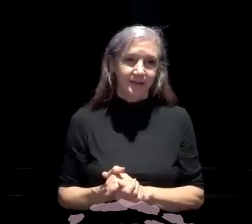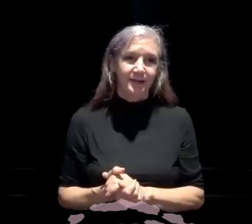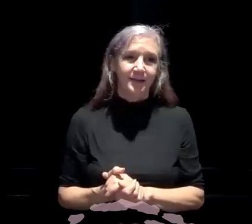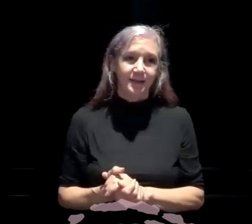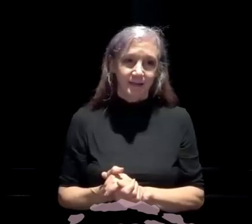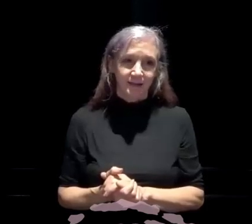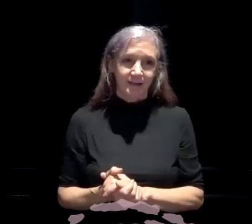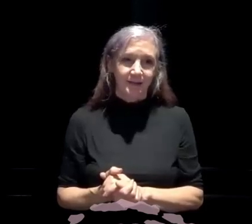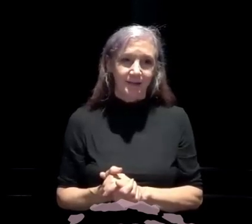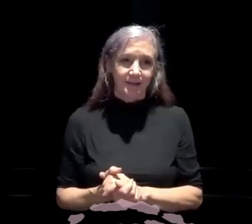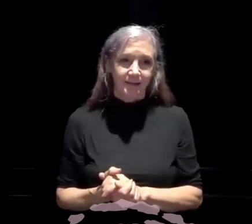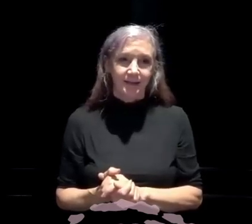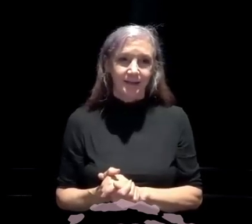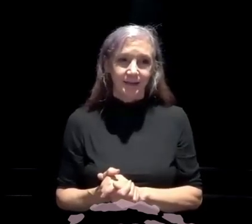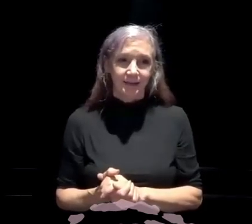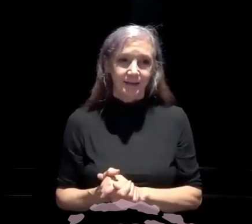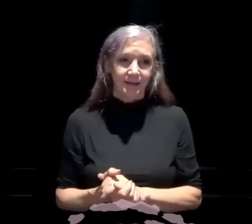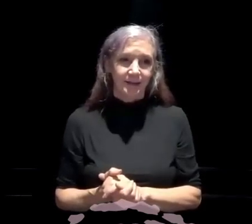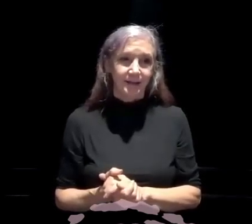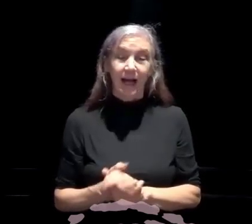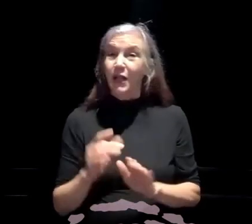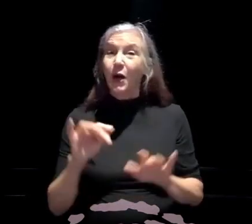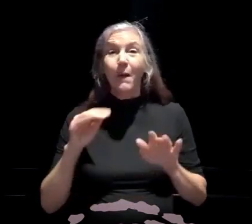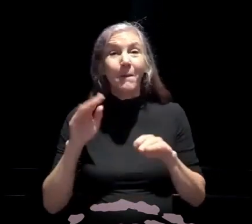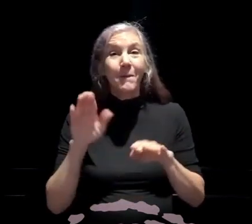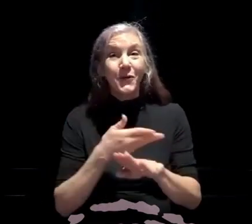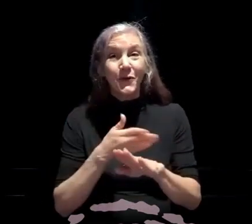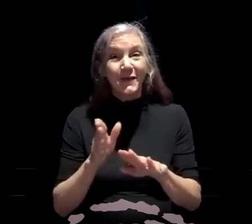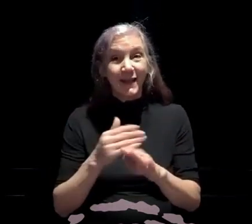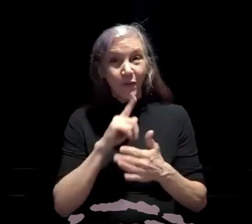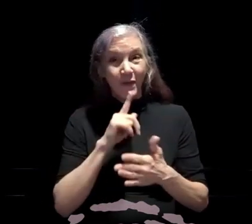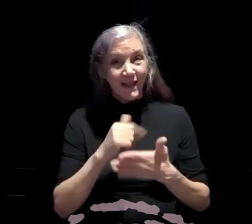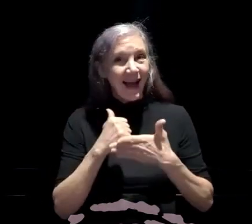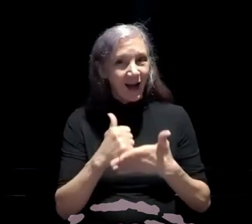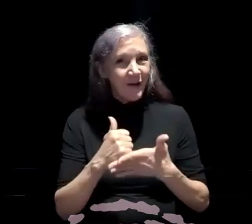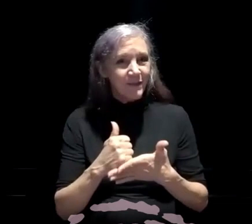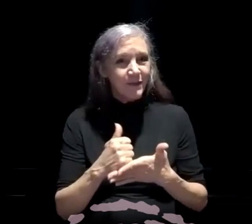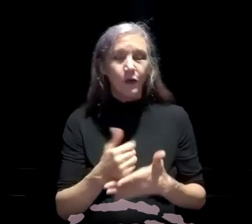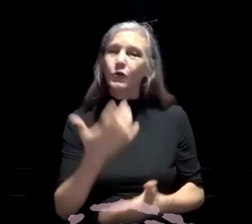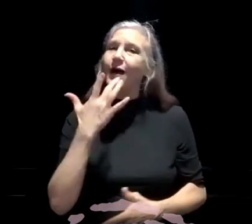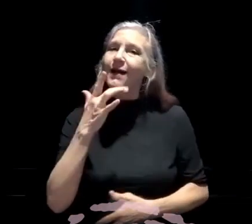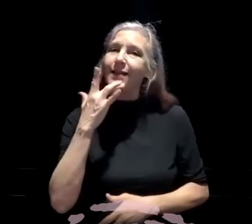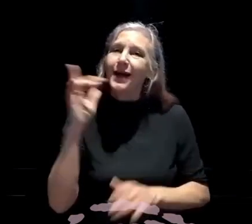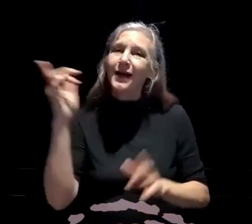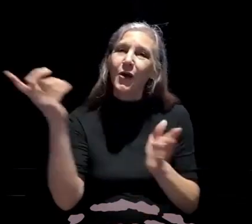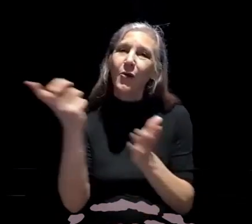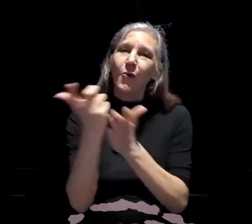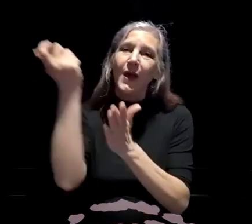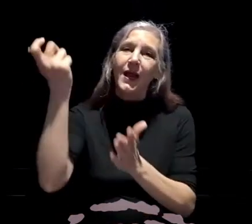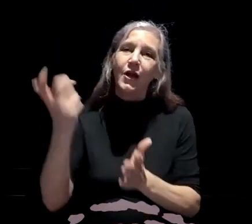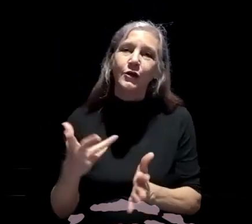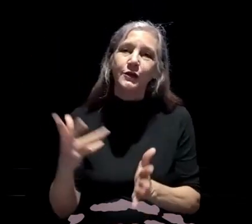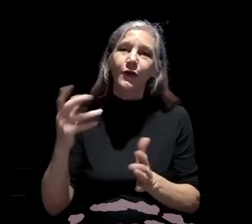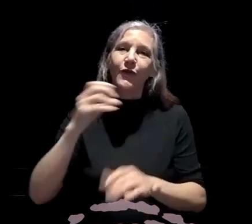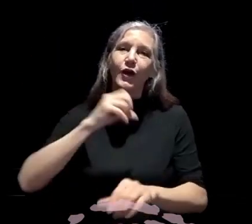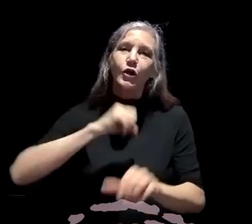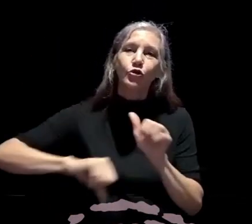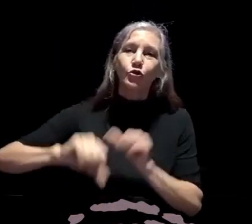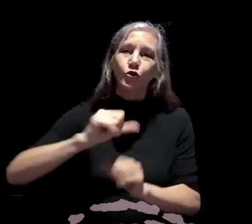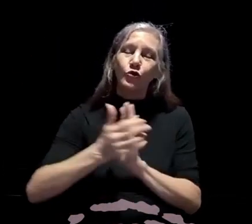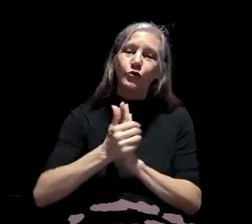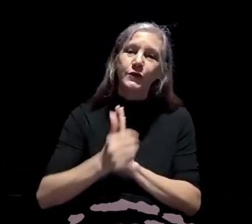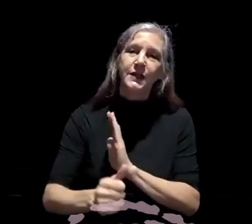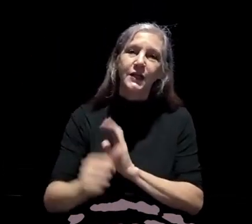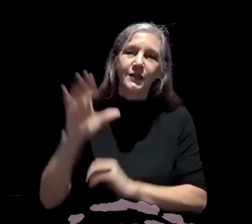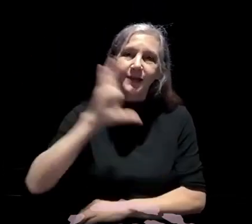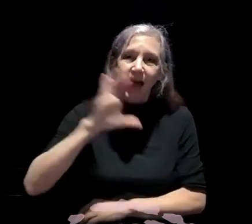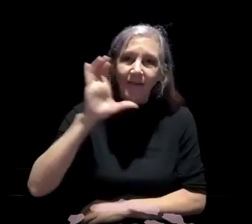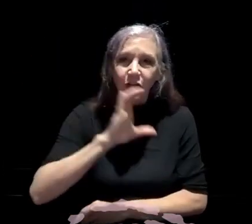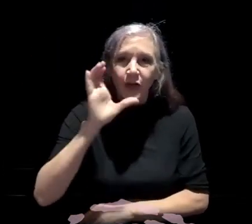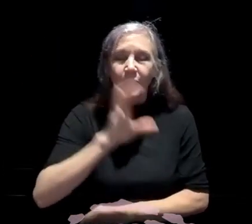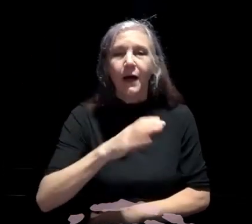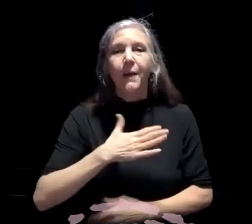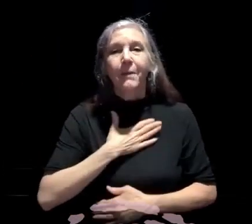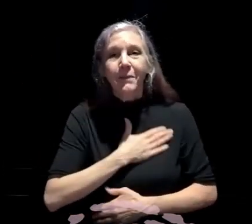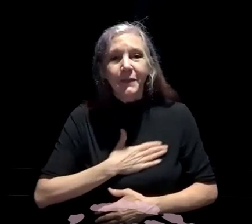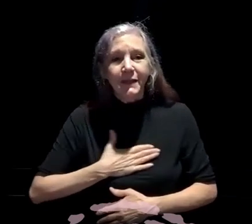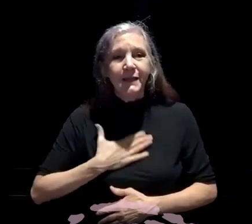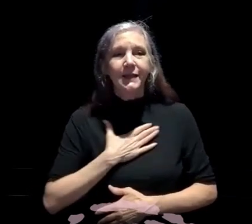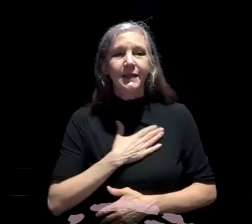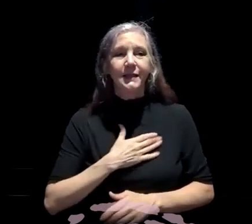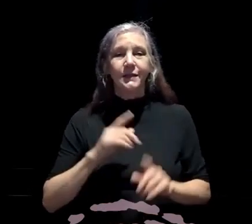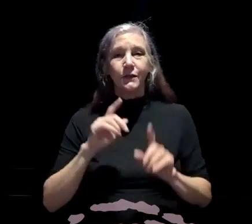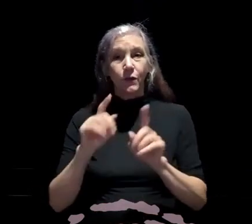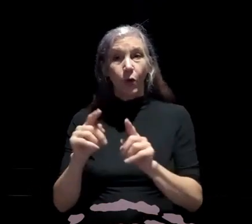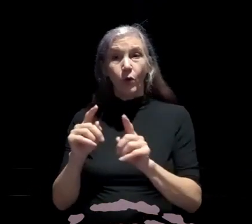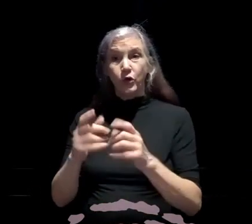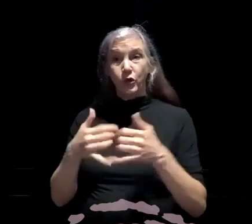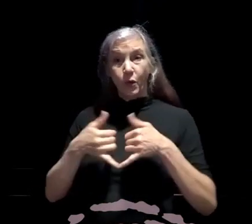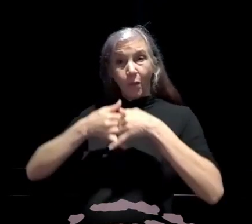Little bit of music sure changes the moment, doesn't it? All right, folks. To our lucky winners of our social skills scavenger hunt, please go to the social skills scavenger hunt.